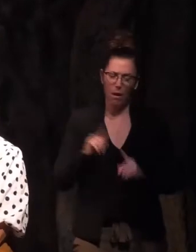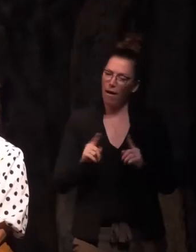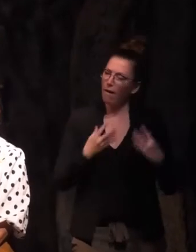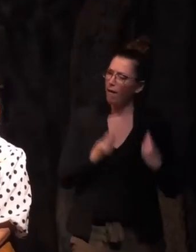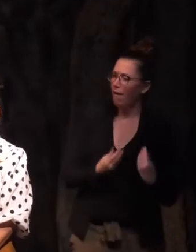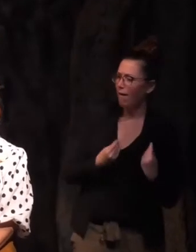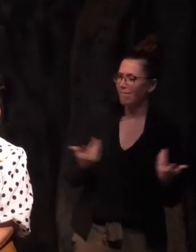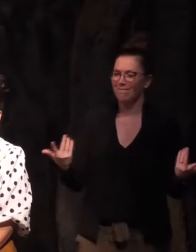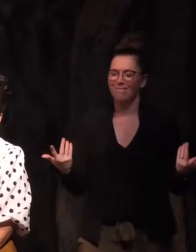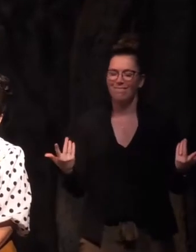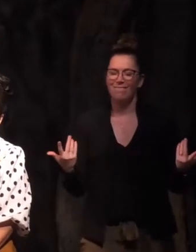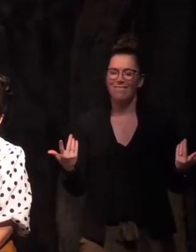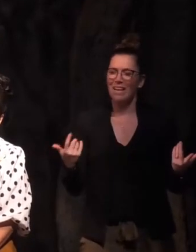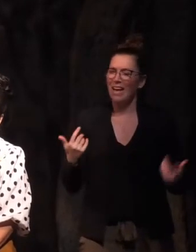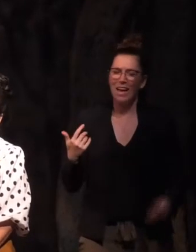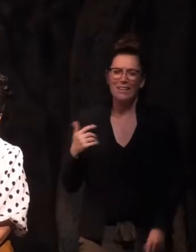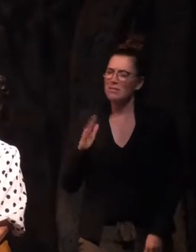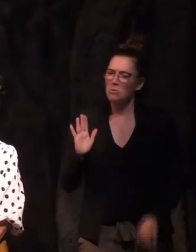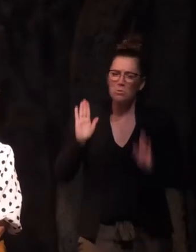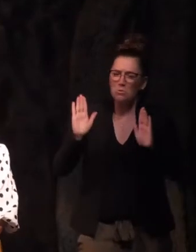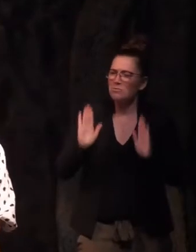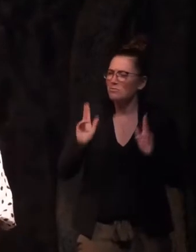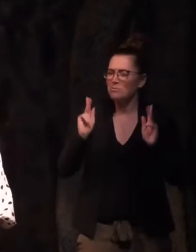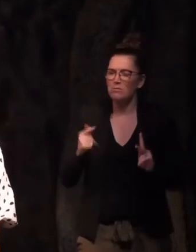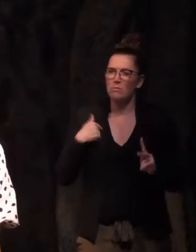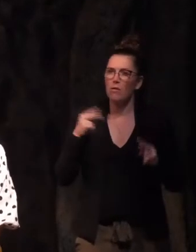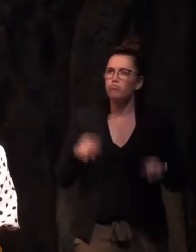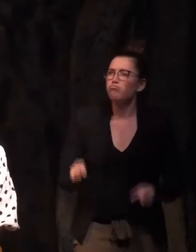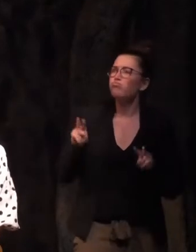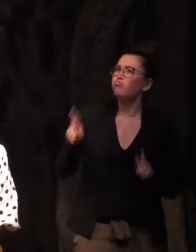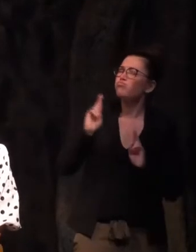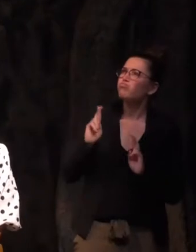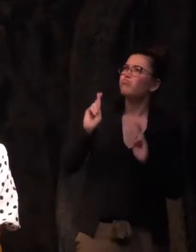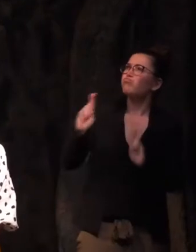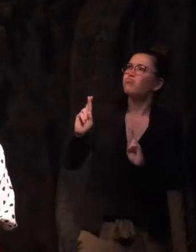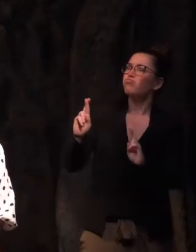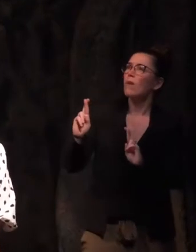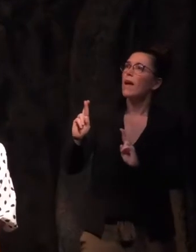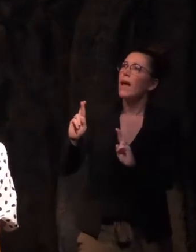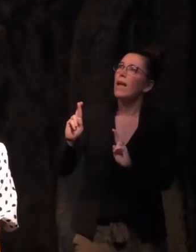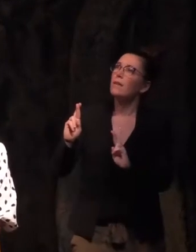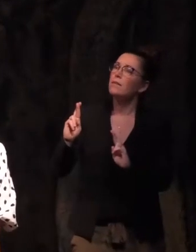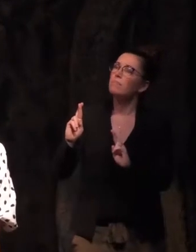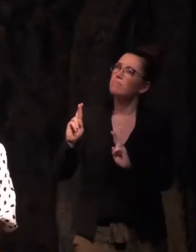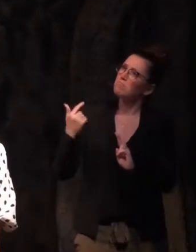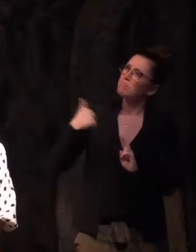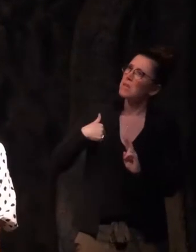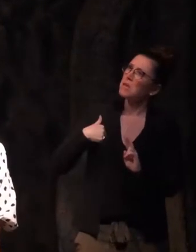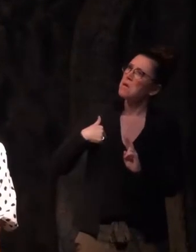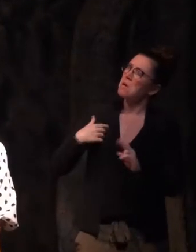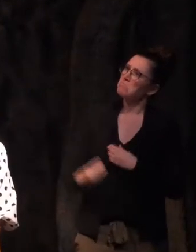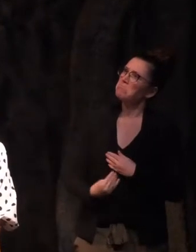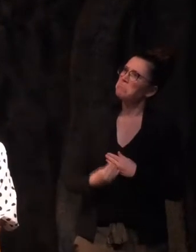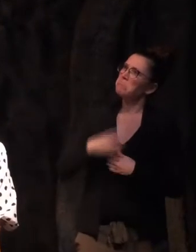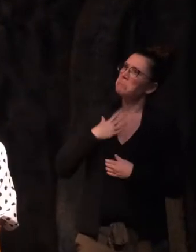I was in awe of his dedication to continued learning and growth as an artist and as a human being in which his life's evolution